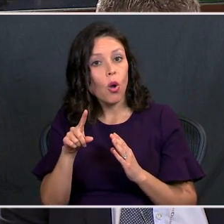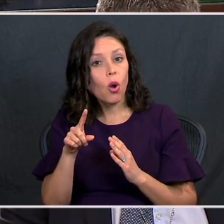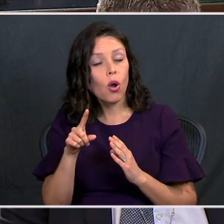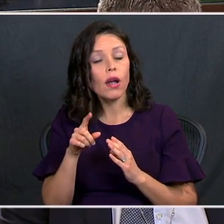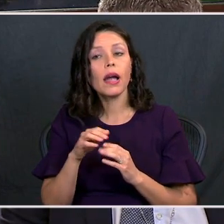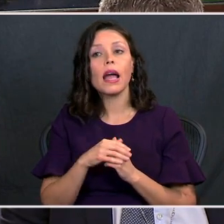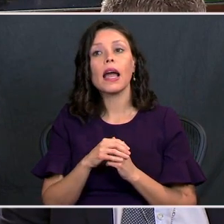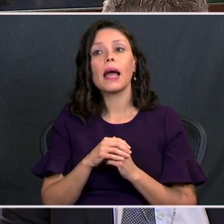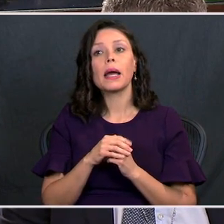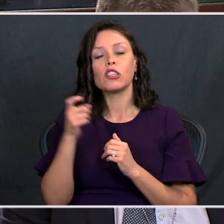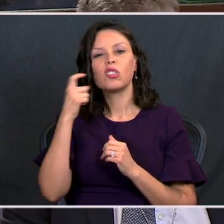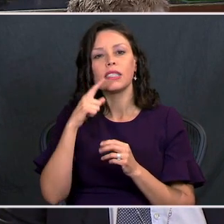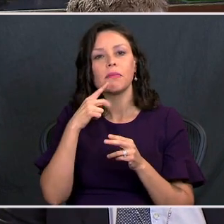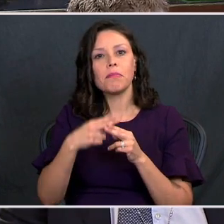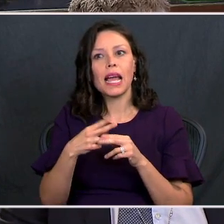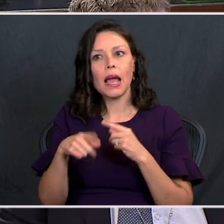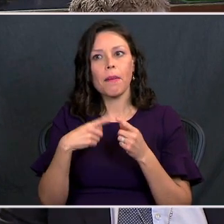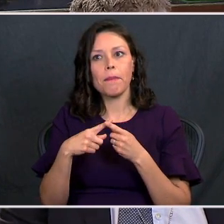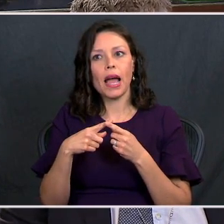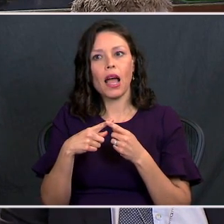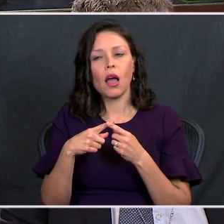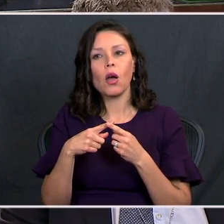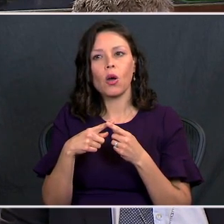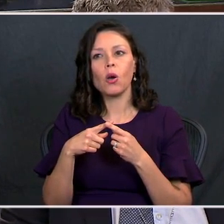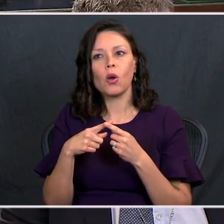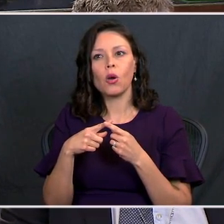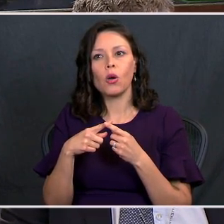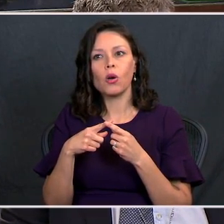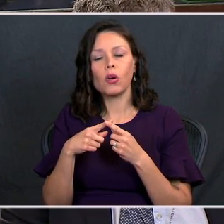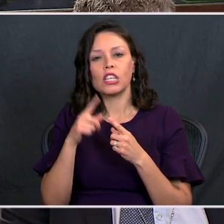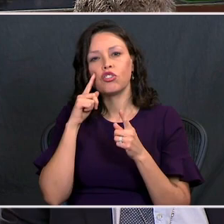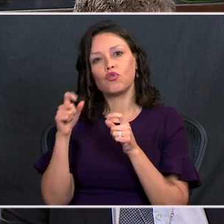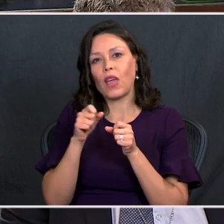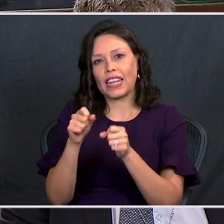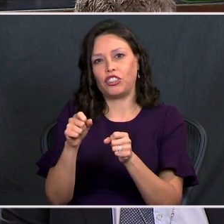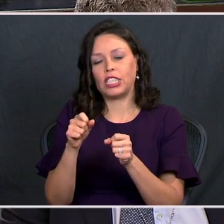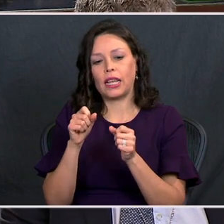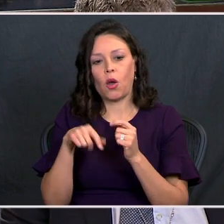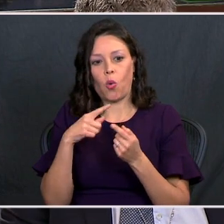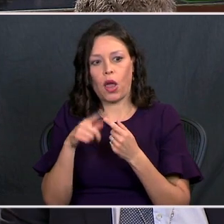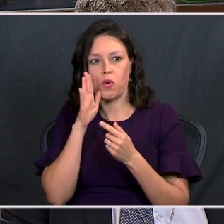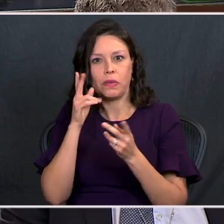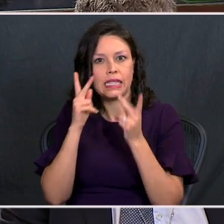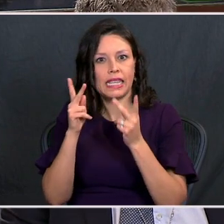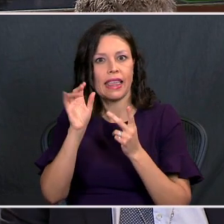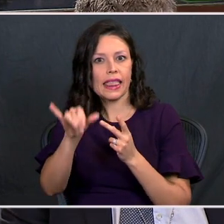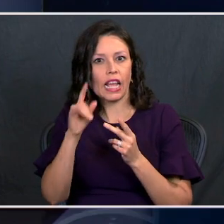And you just mentioned about this comprehensive strategy. When can we expect that?